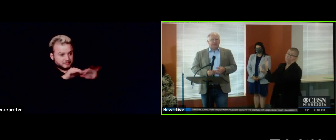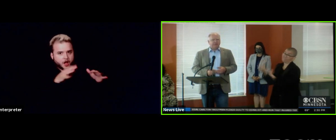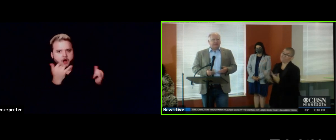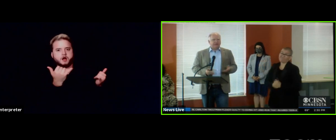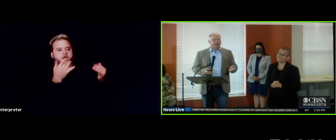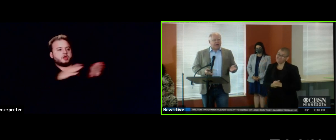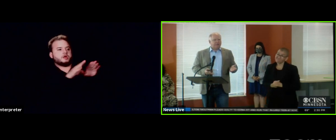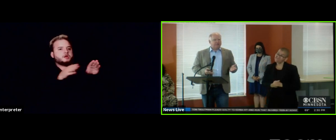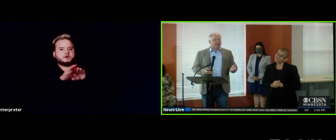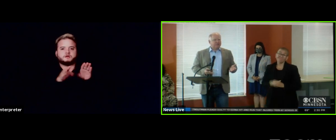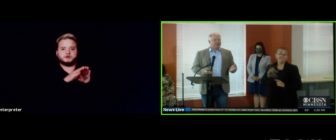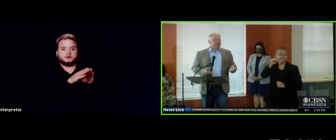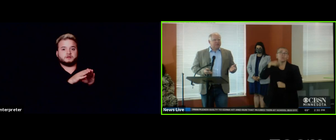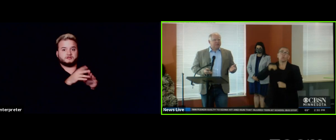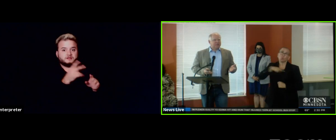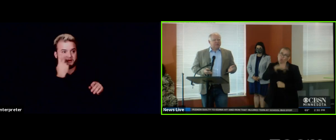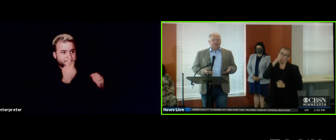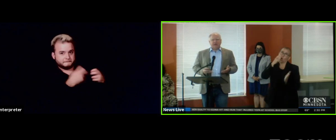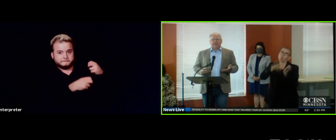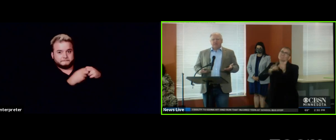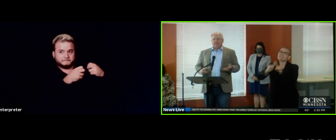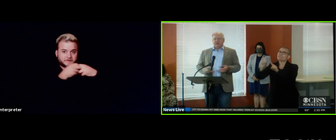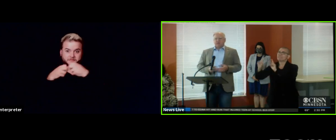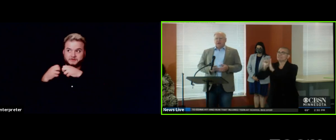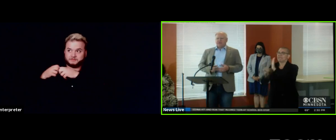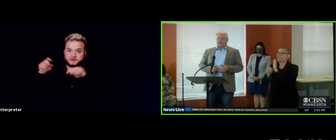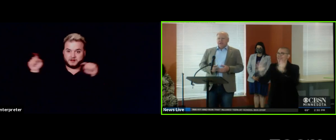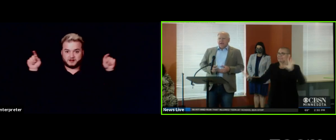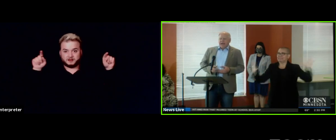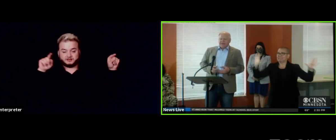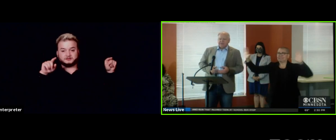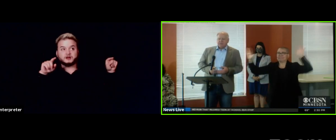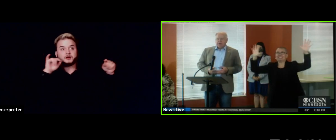effect on commerce across this country because we don't have a unified strategy at this point